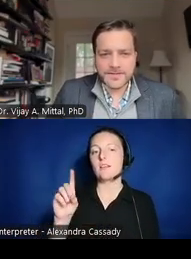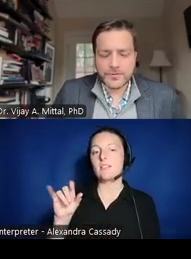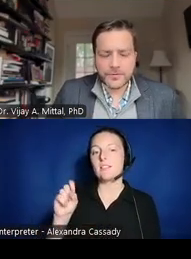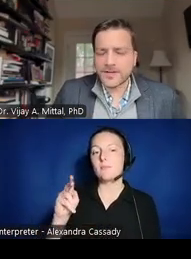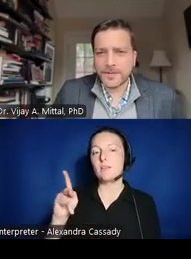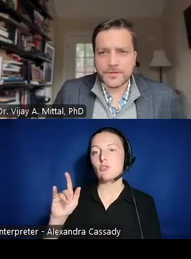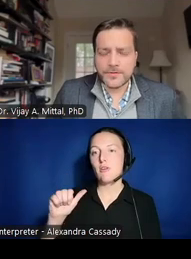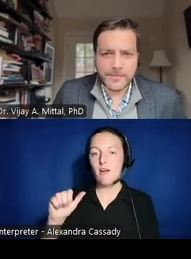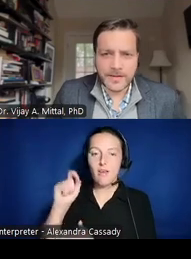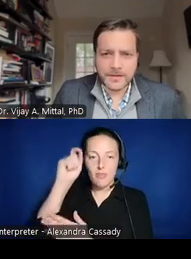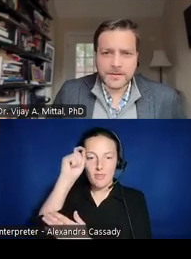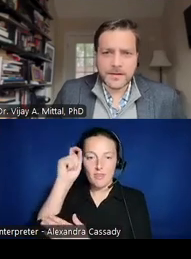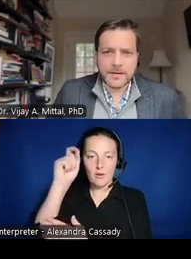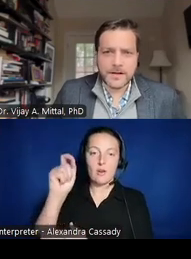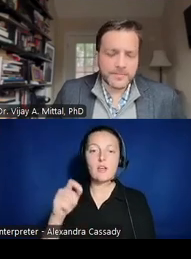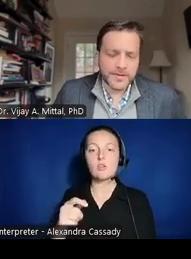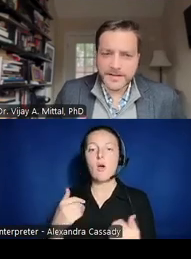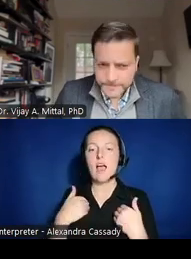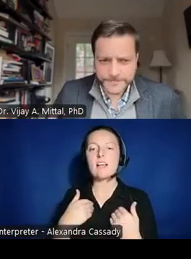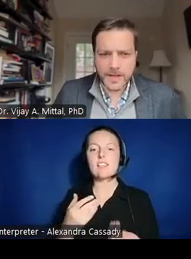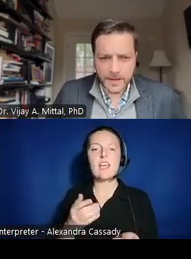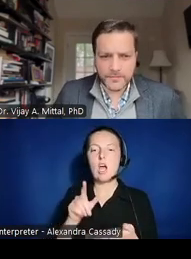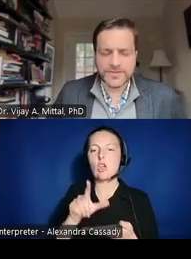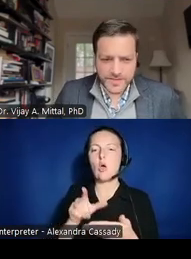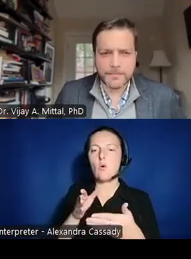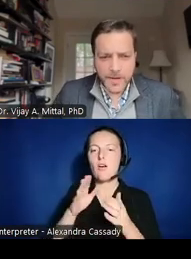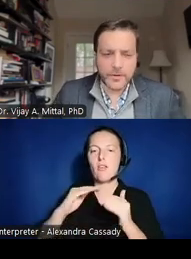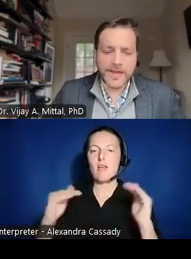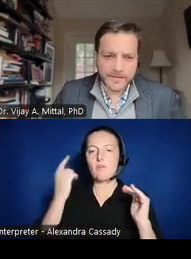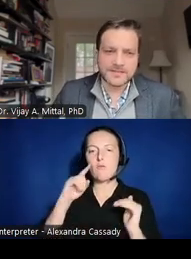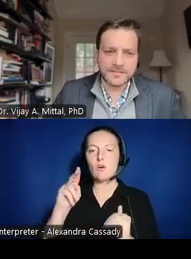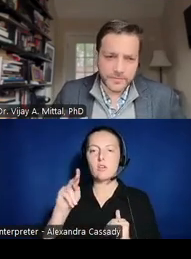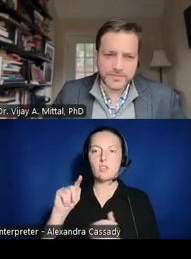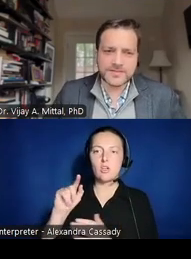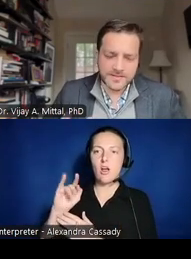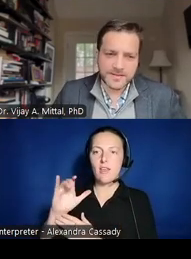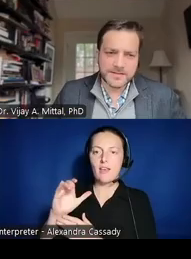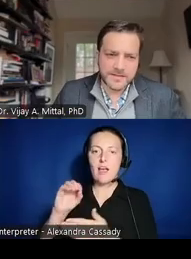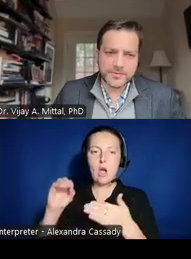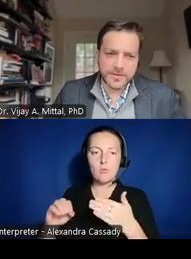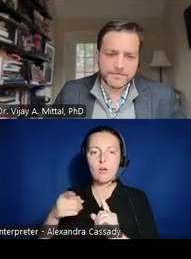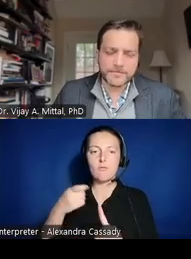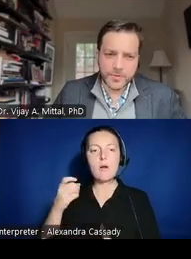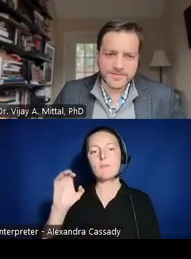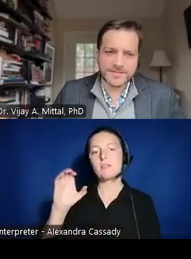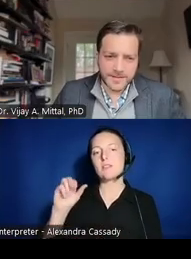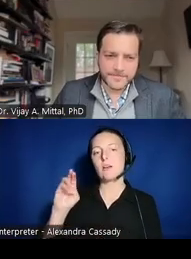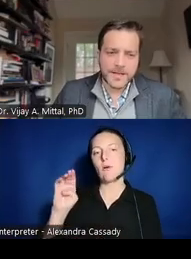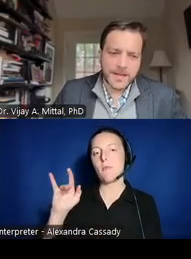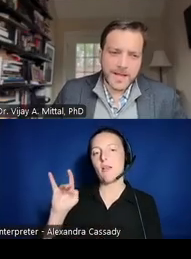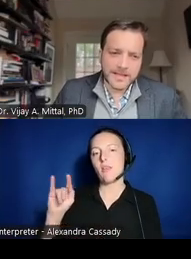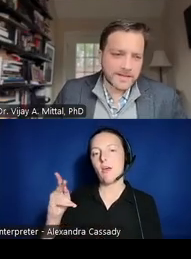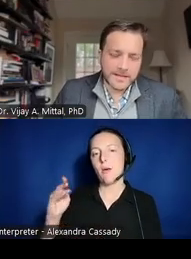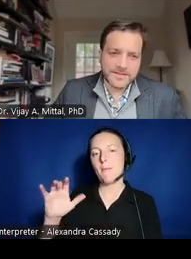cerebellamic uh complex uh results in a bottleneck that slows this sensory processing and and leads